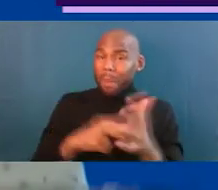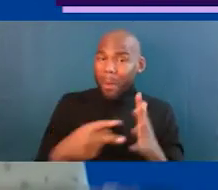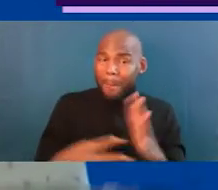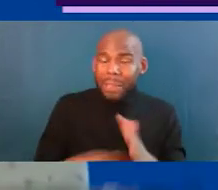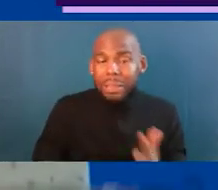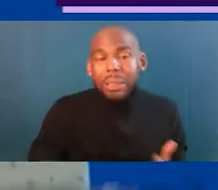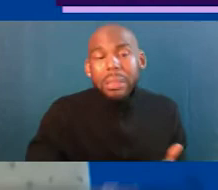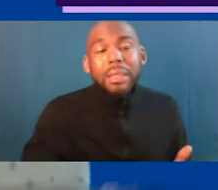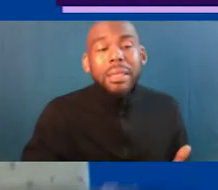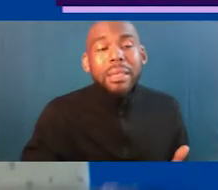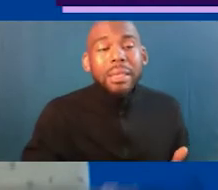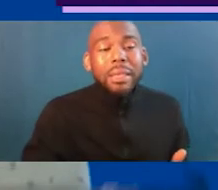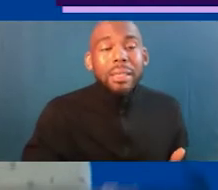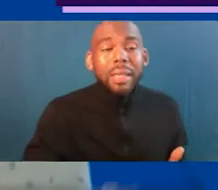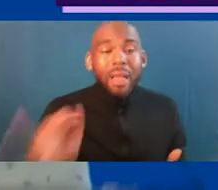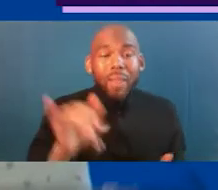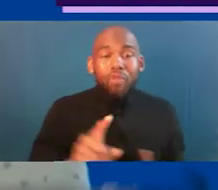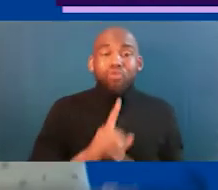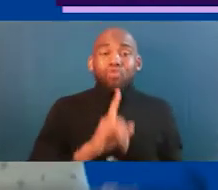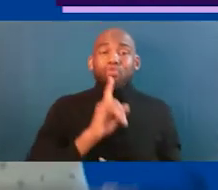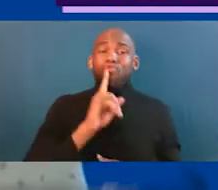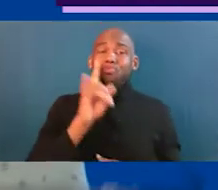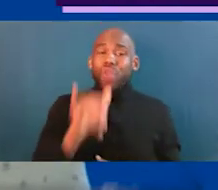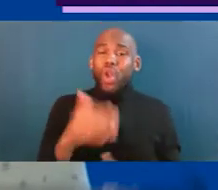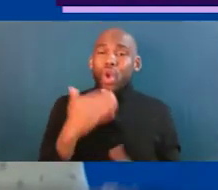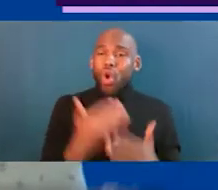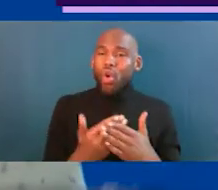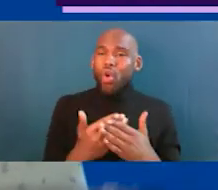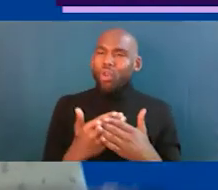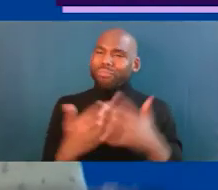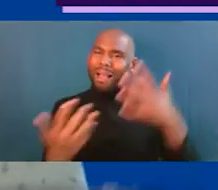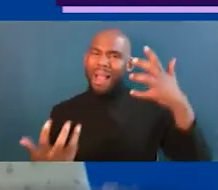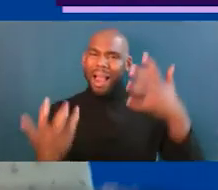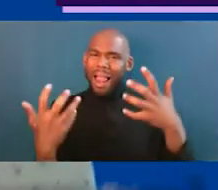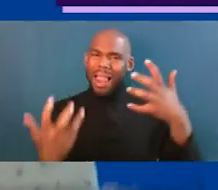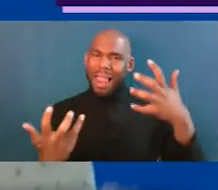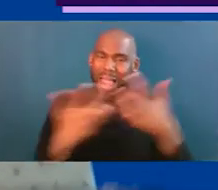which has been a really great alignment with everything TracFone and our cultural transformation